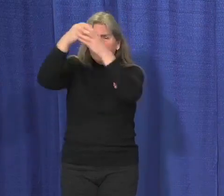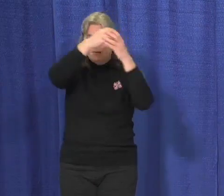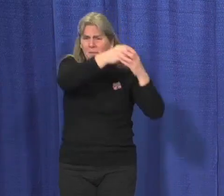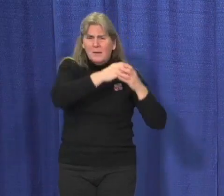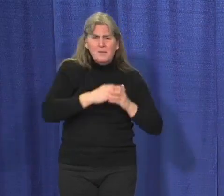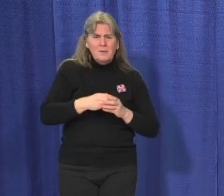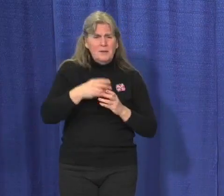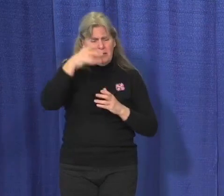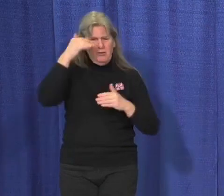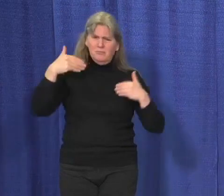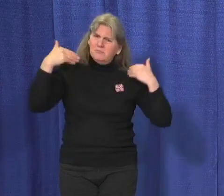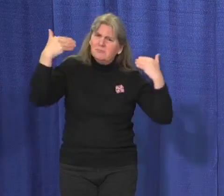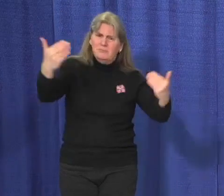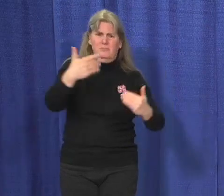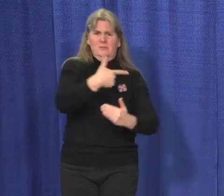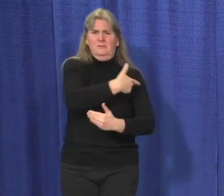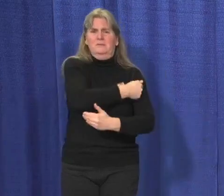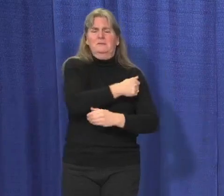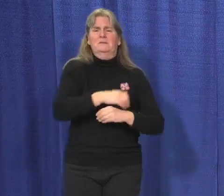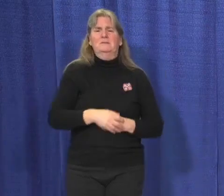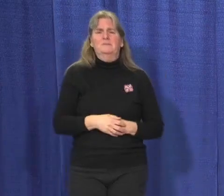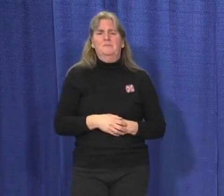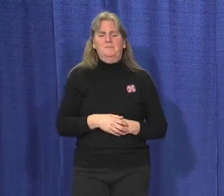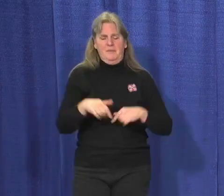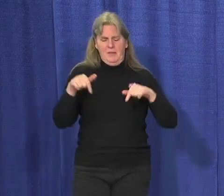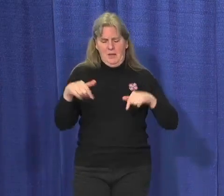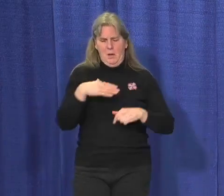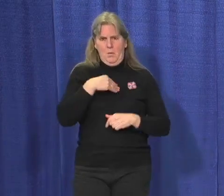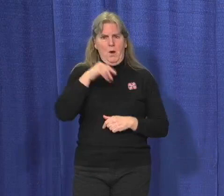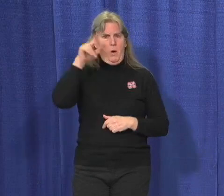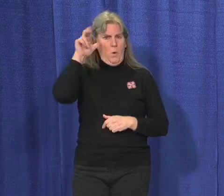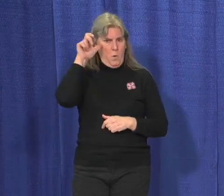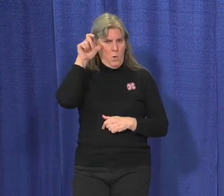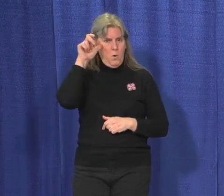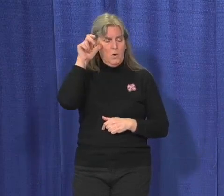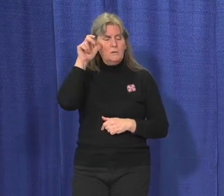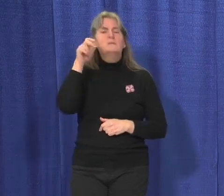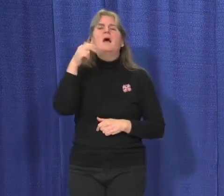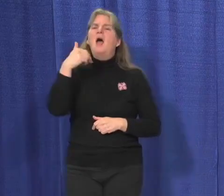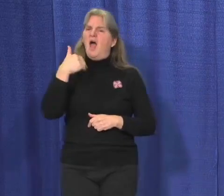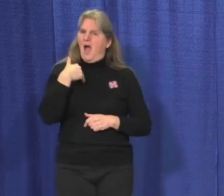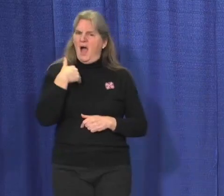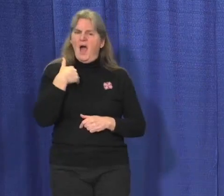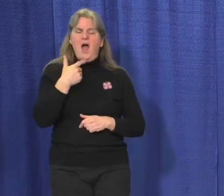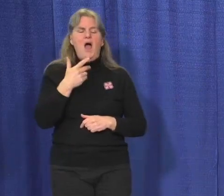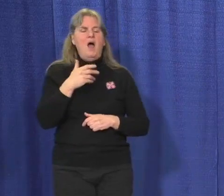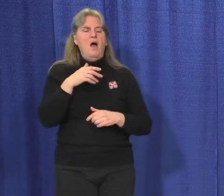team's return. In Whitehorse the mass clinic is still accepting walk-ins so no